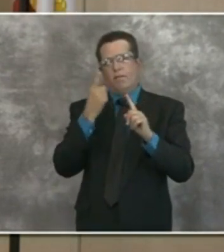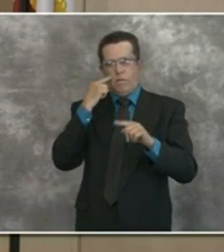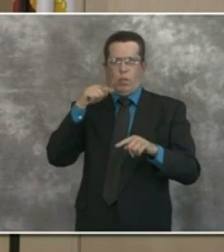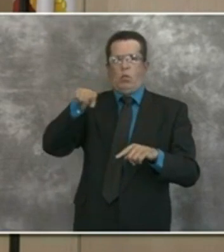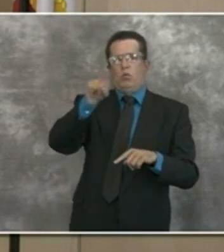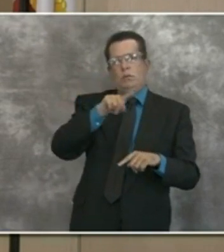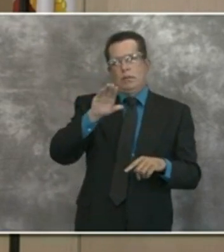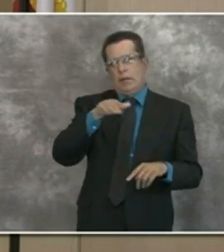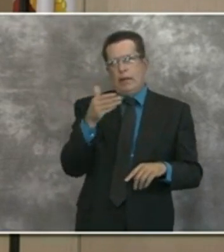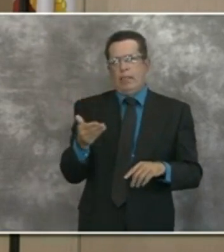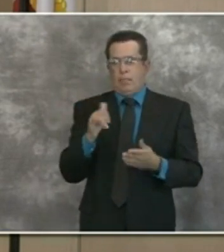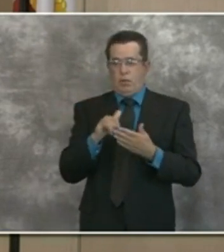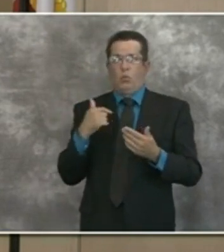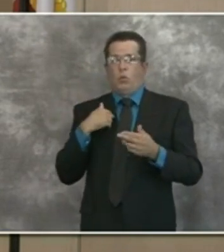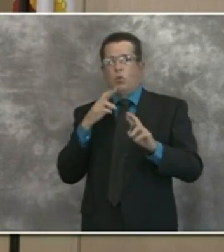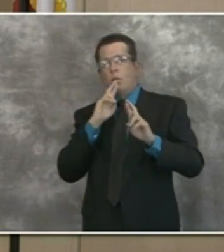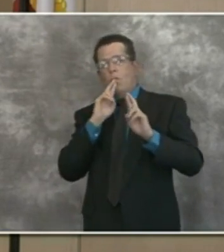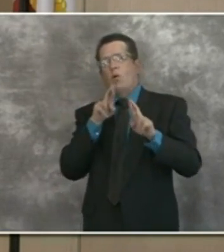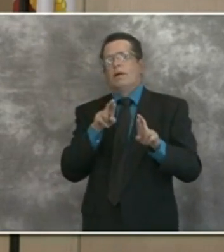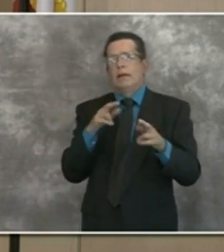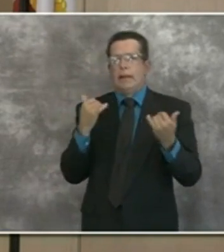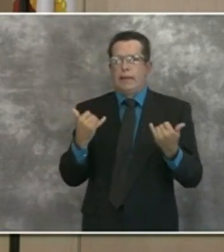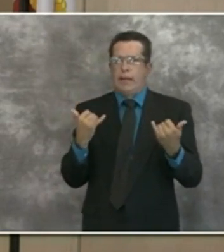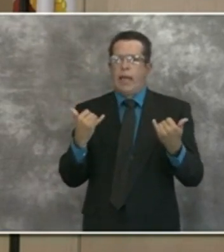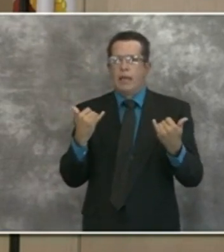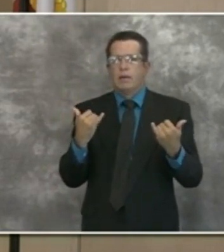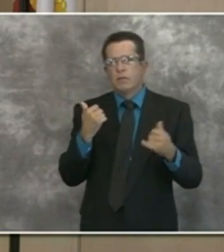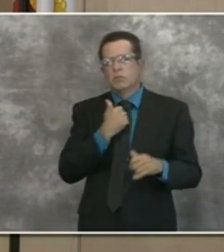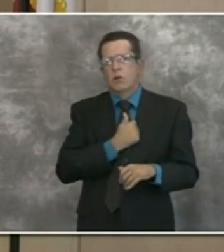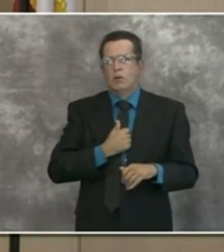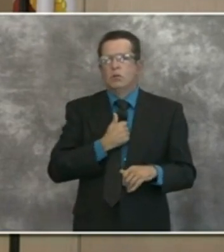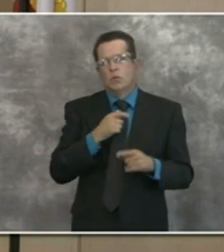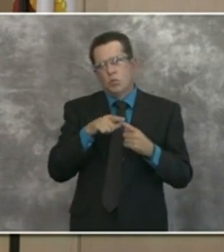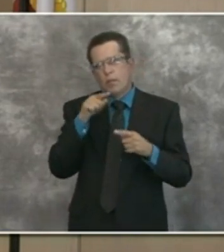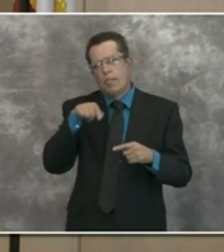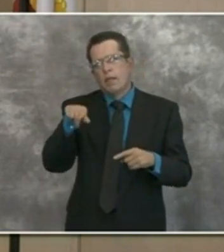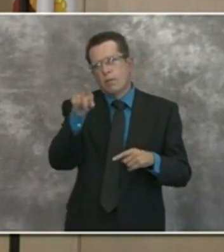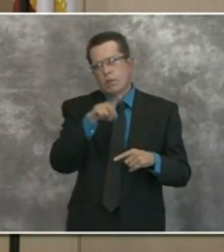IS OF MULTIPLE RACES. MY SINCEREST SYMPATHIES AND CONDOLENCES GO OUT TO THE FAMILY AND FRIENDS OF THOSE